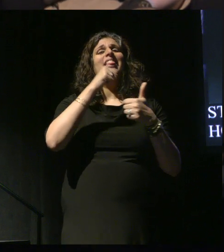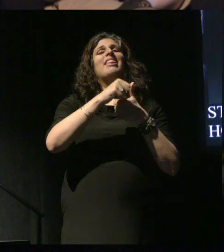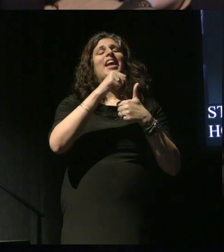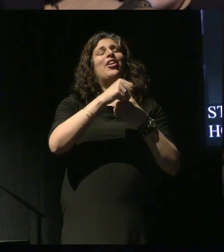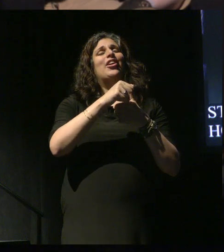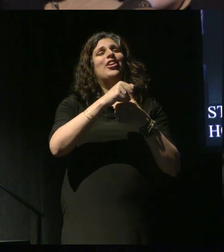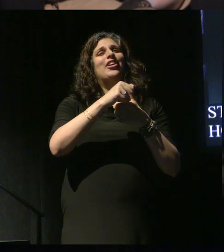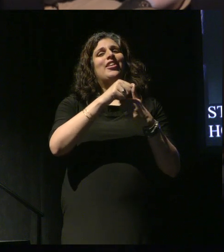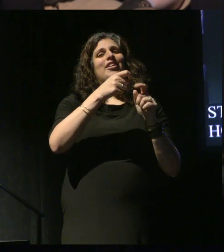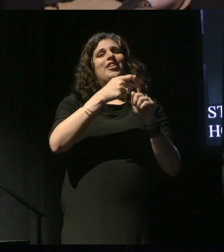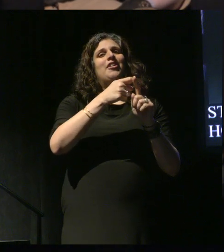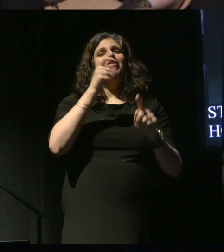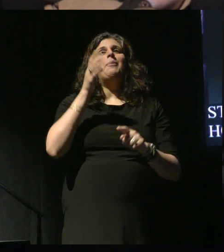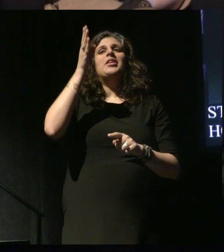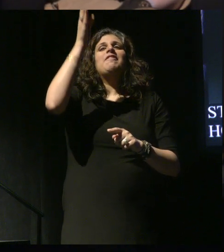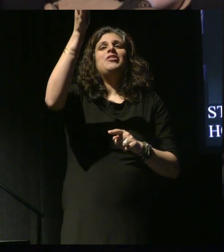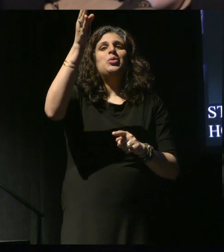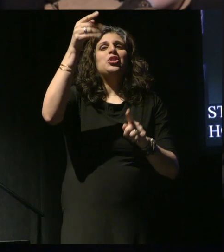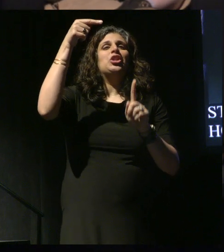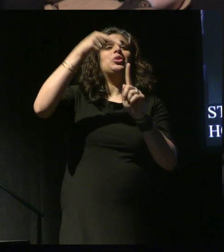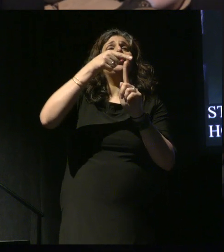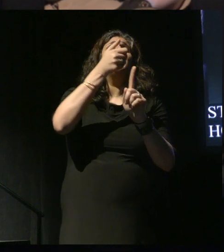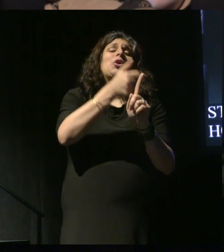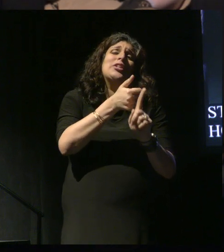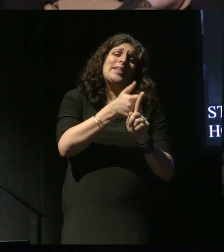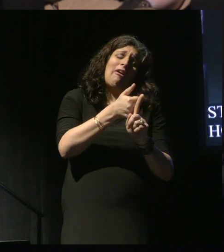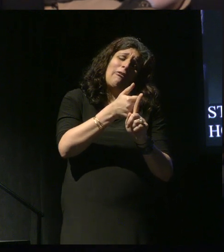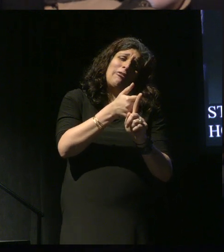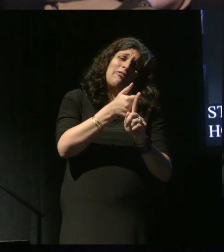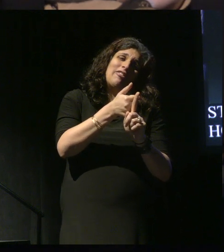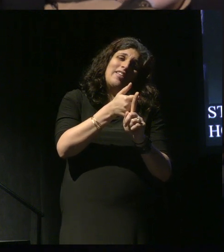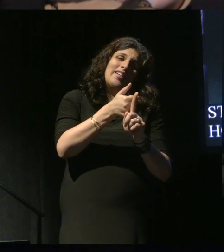Like from the future to yourself, like the way that,